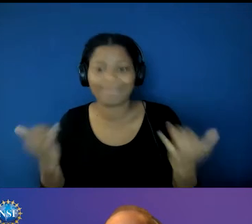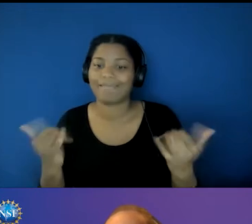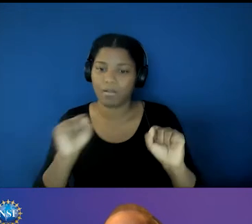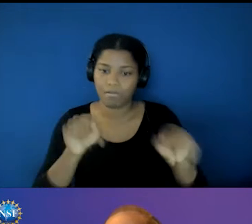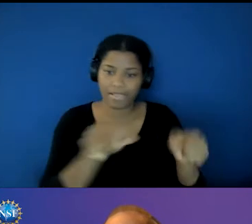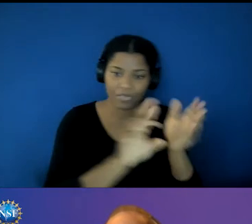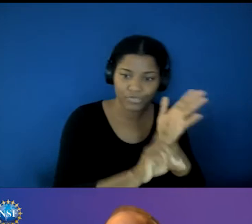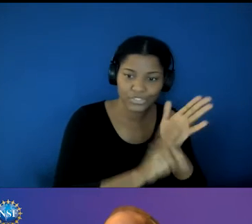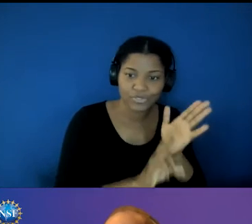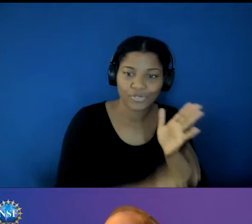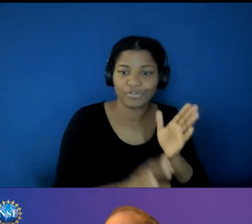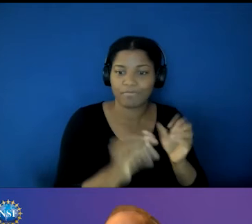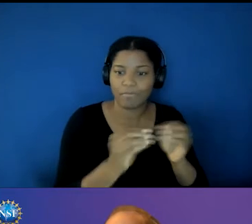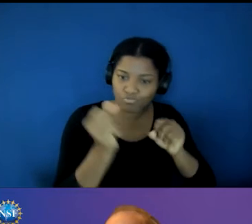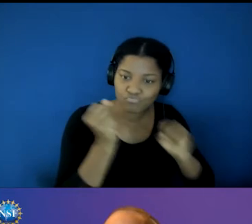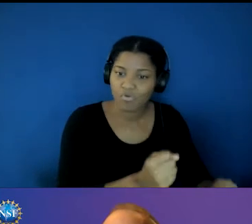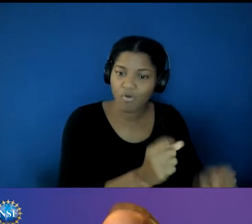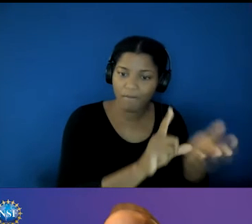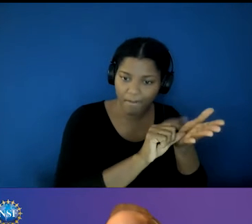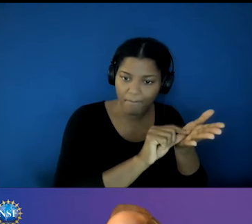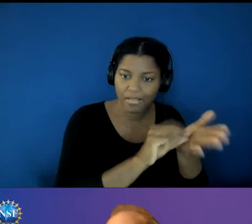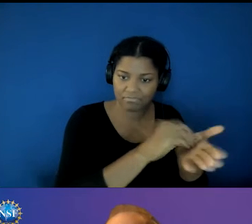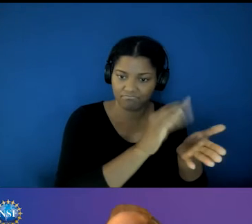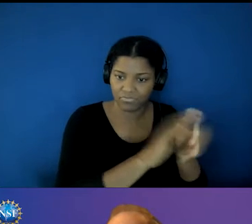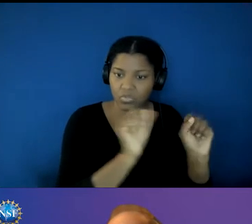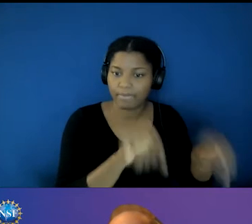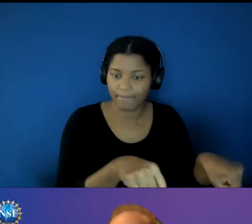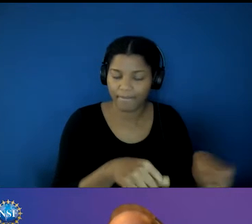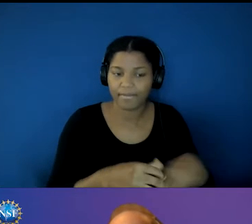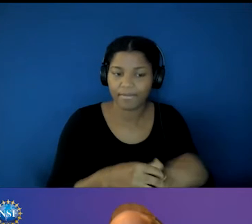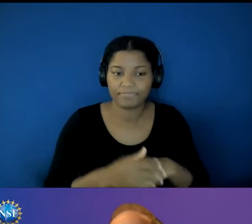a stronger publication record. You'll build institutional capacity.